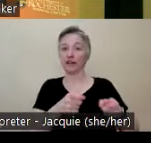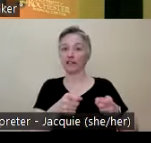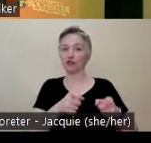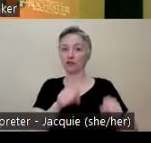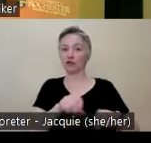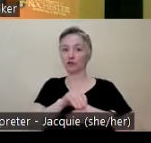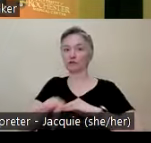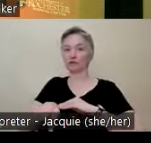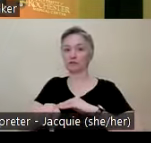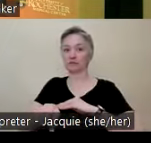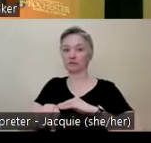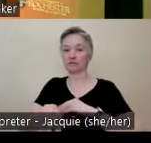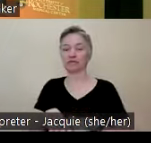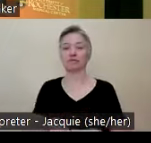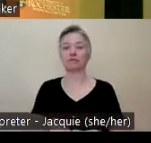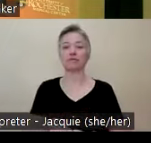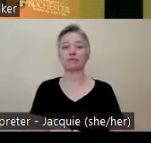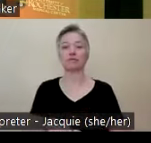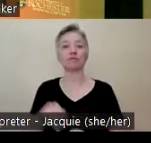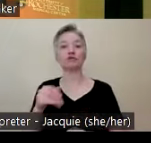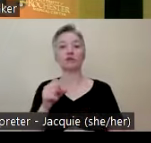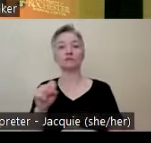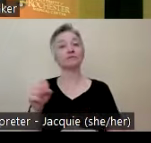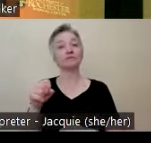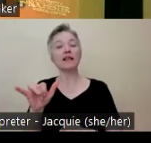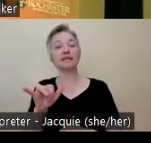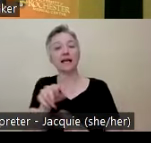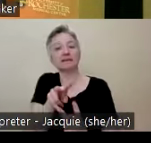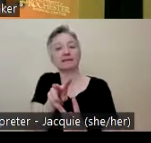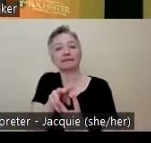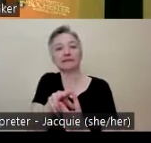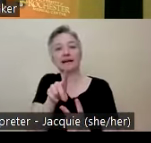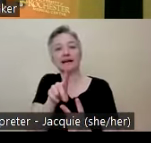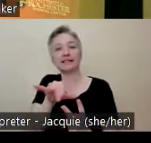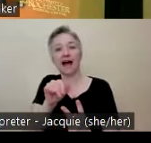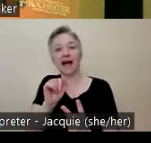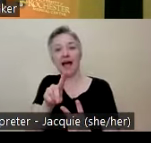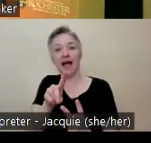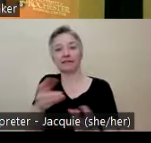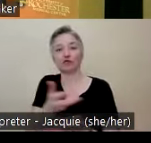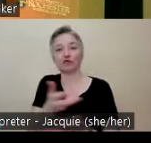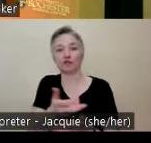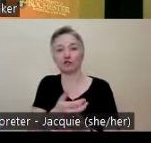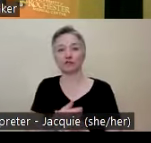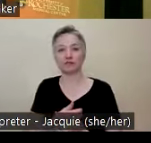like a dietic interaction yeah I think that would be really cool um Jeremy Dr Jameson